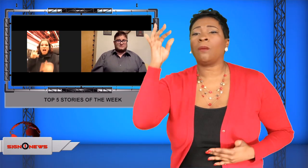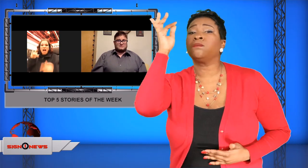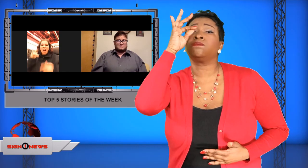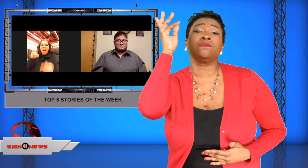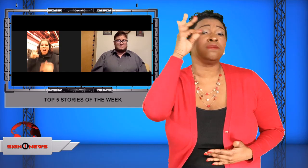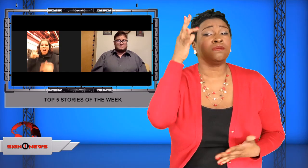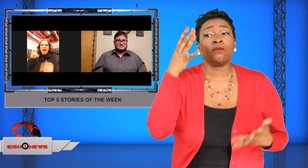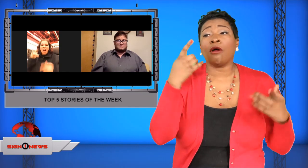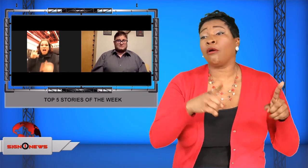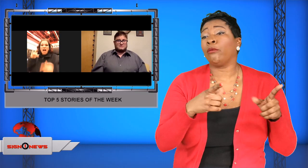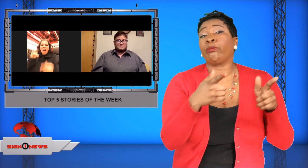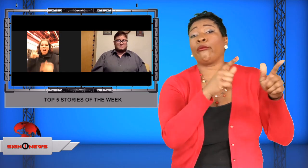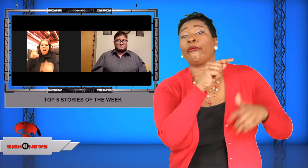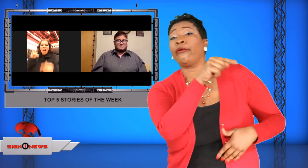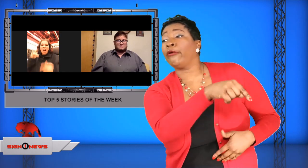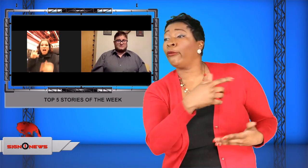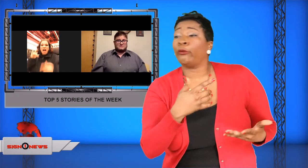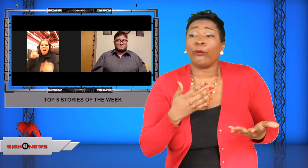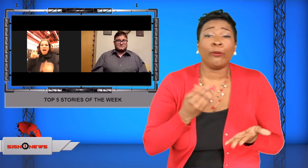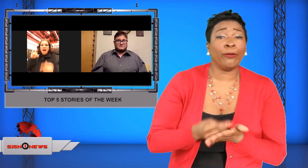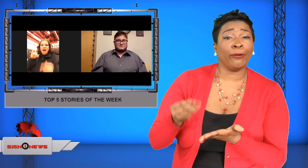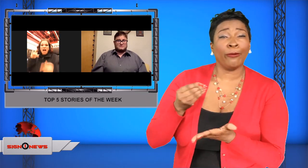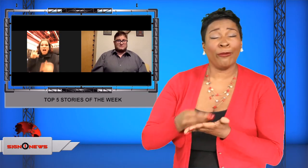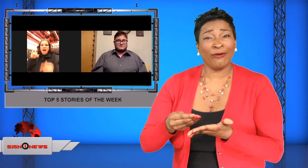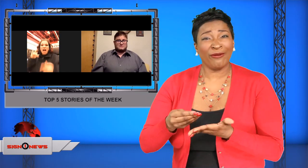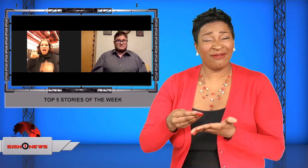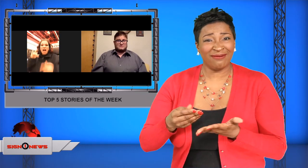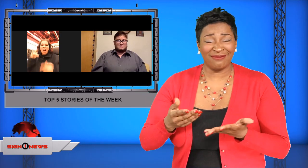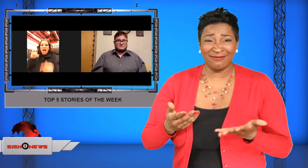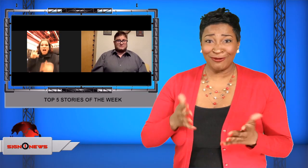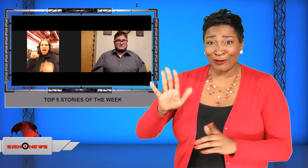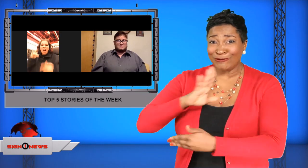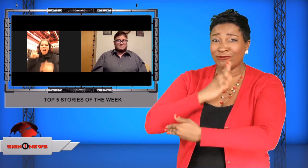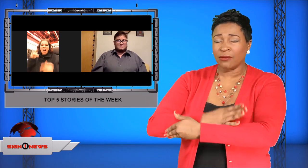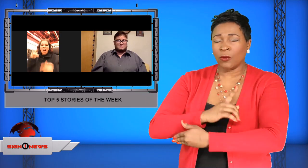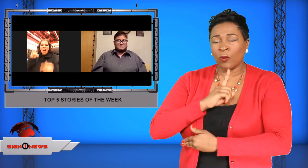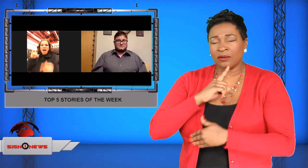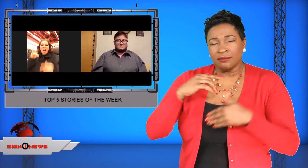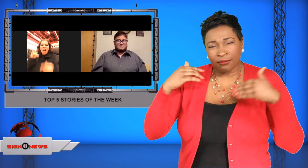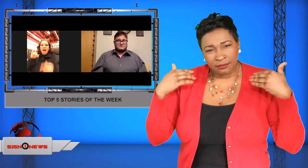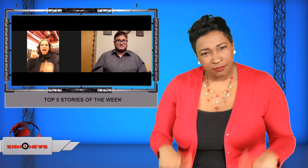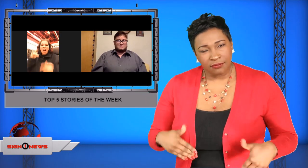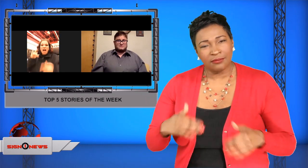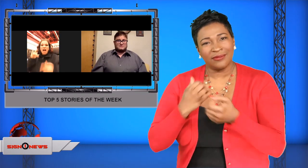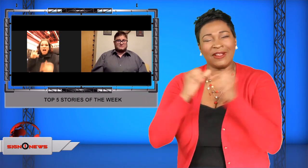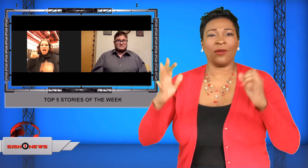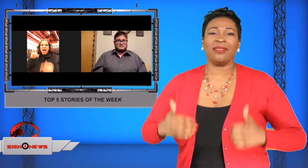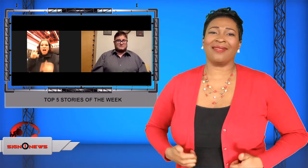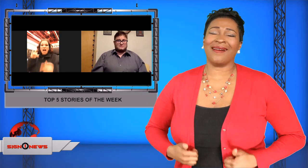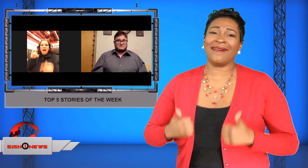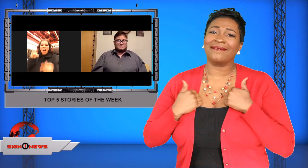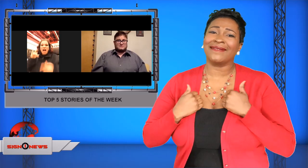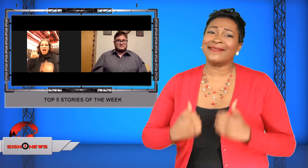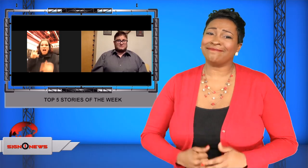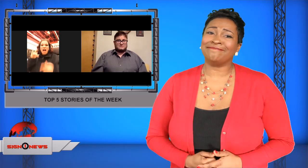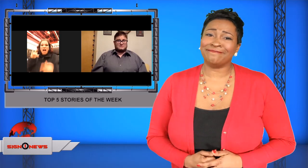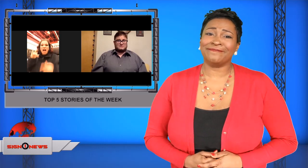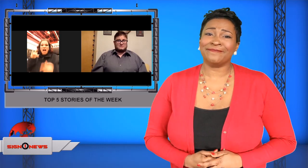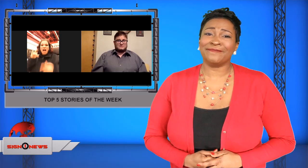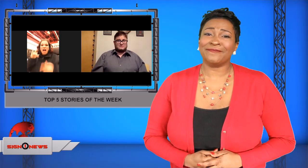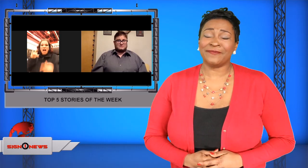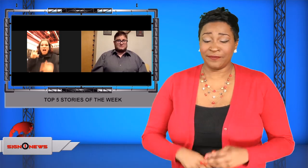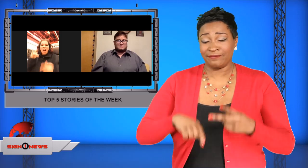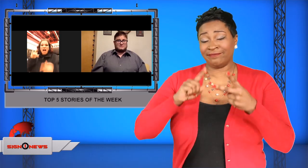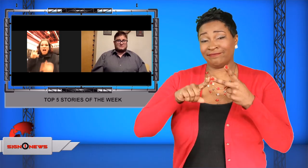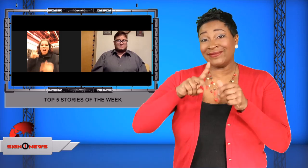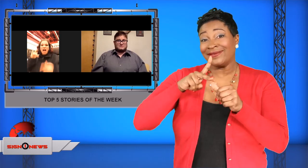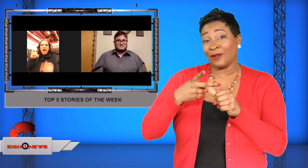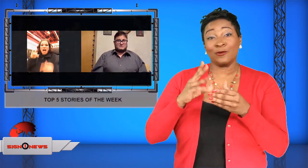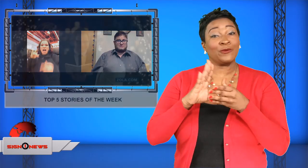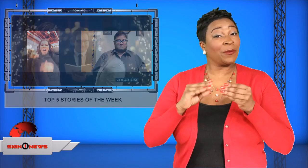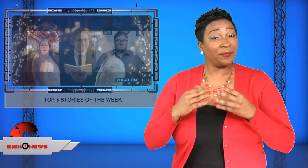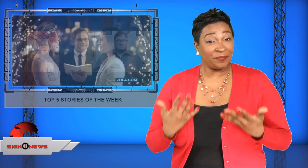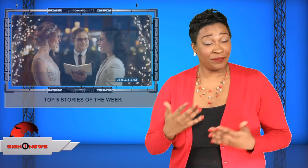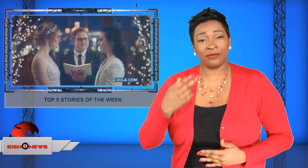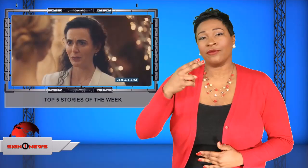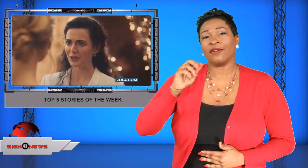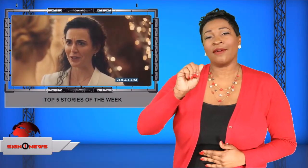she never would've known what was happening and her daughter quite possibly saved her life.